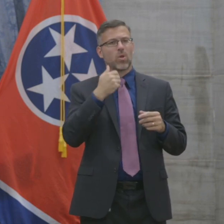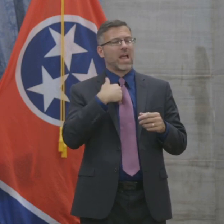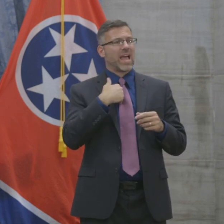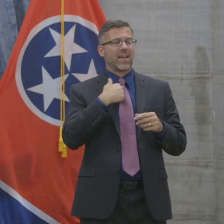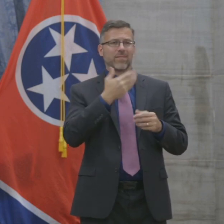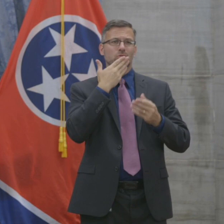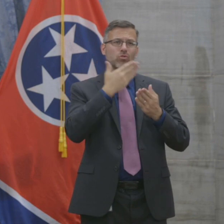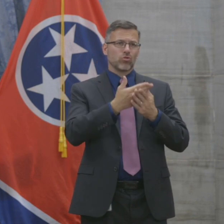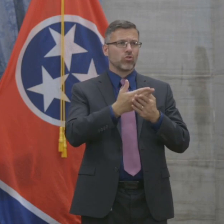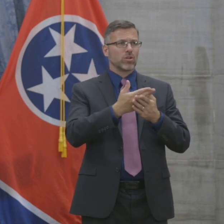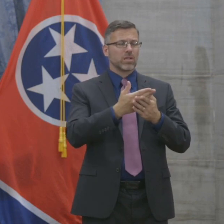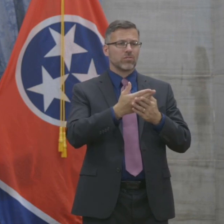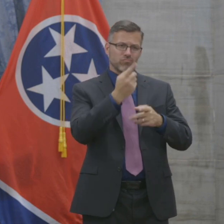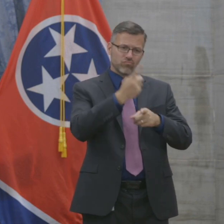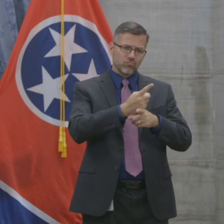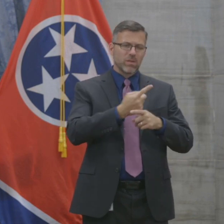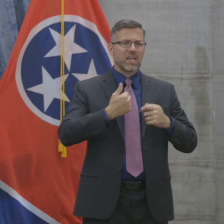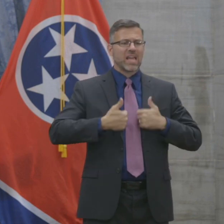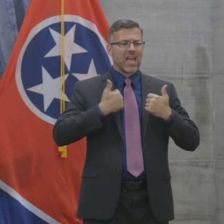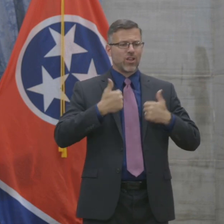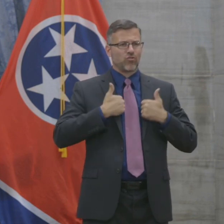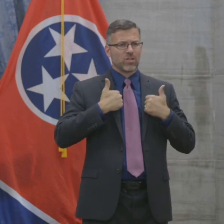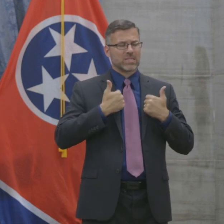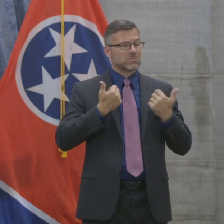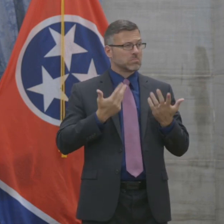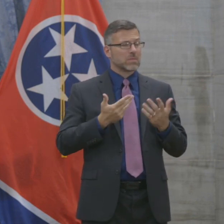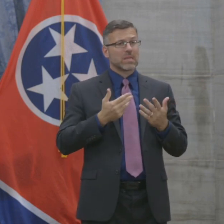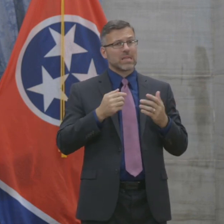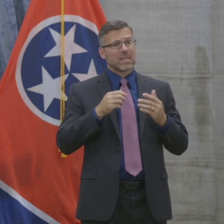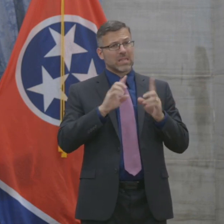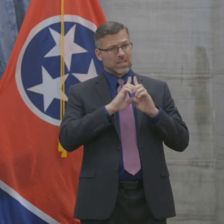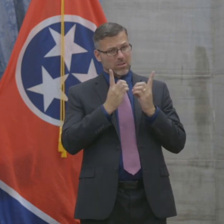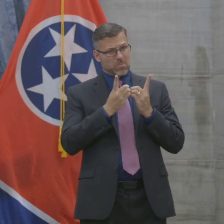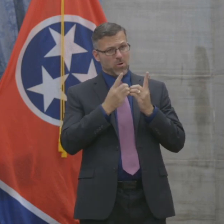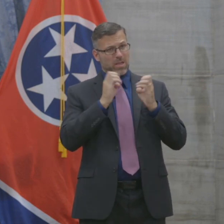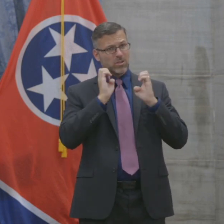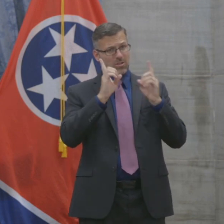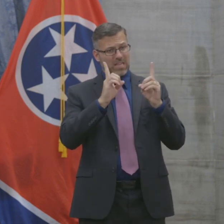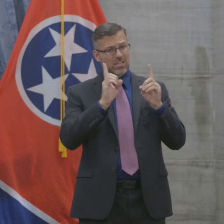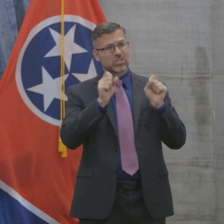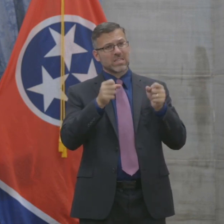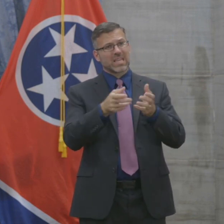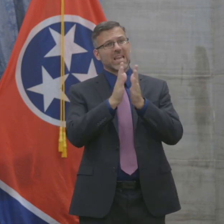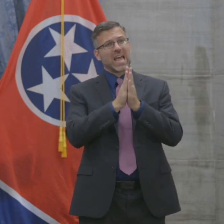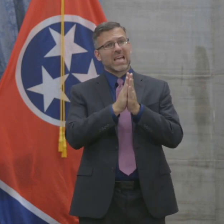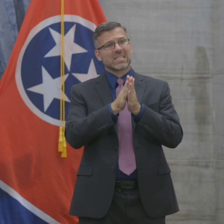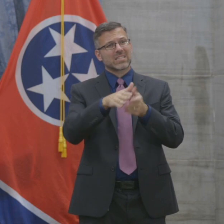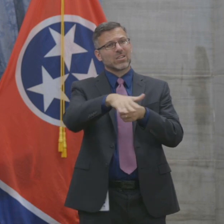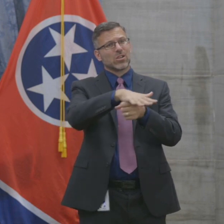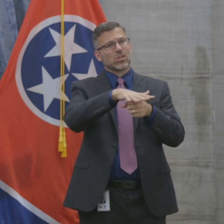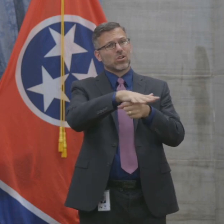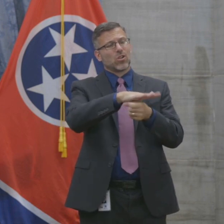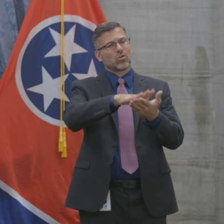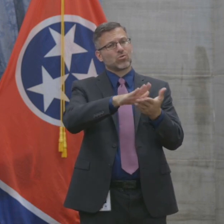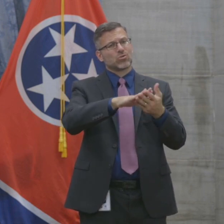do is evaluate whether this was the best strategy. You know, there were a couple of choices and states chose different